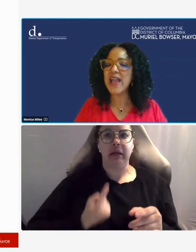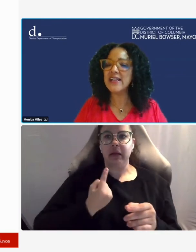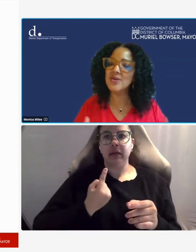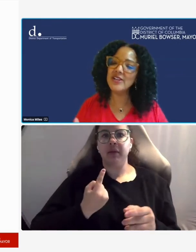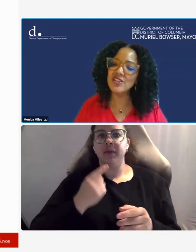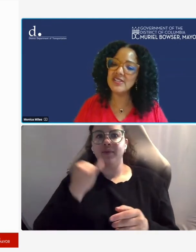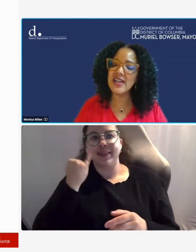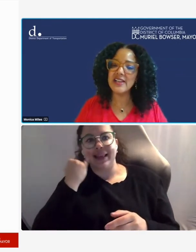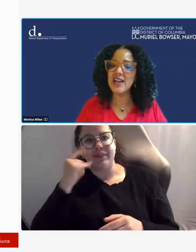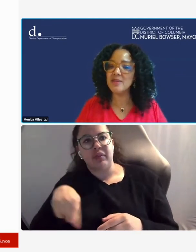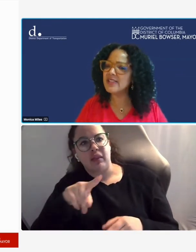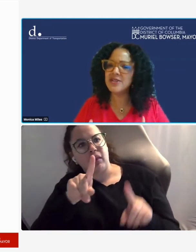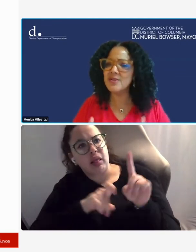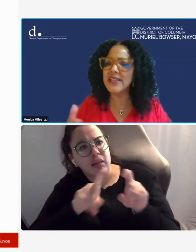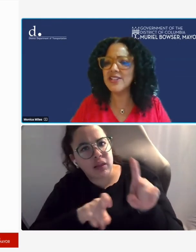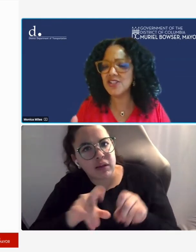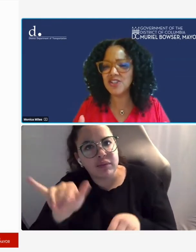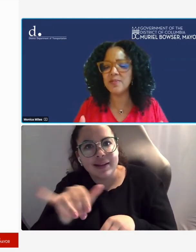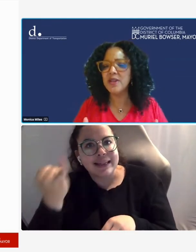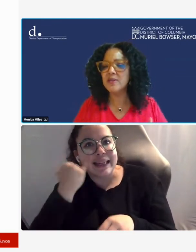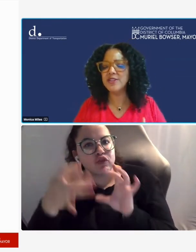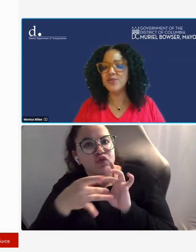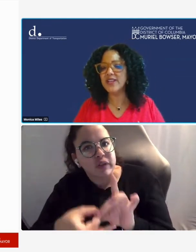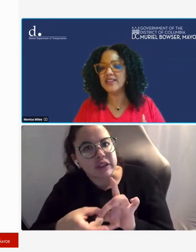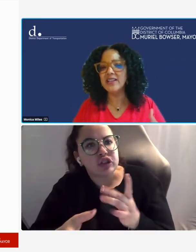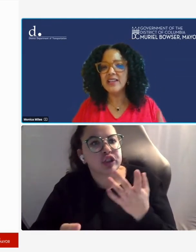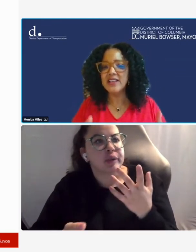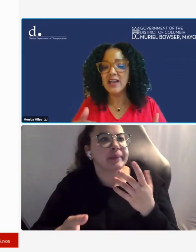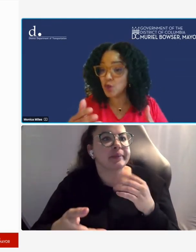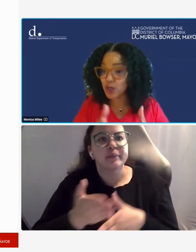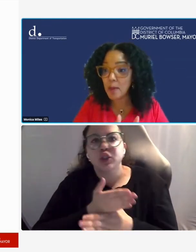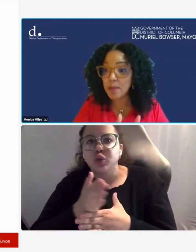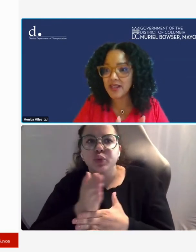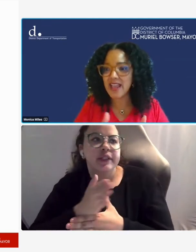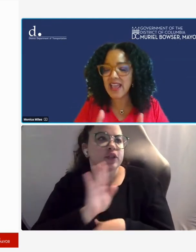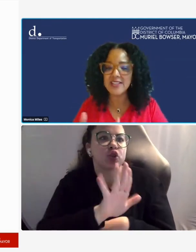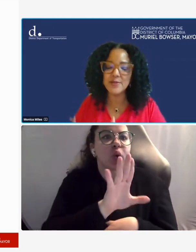questions like um is there a relationship between um your company and this particular